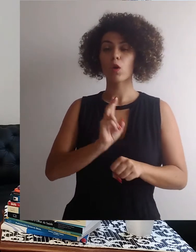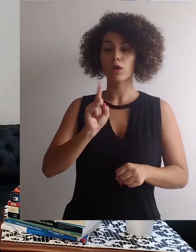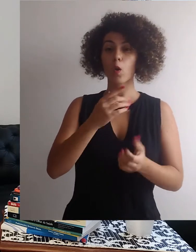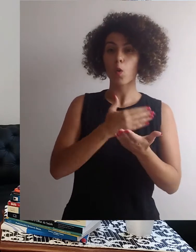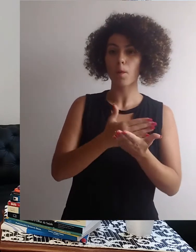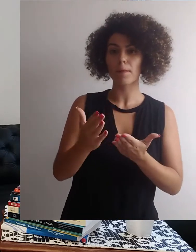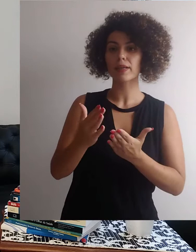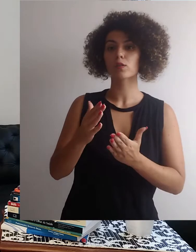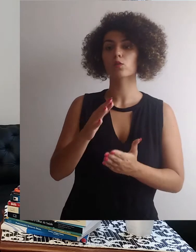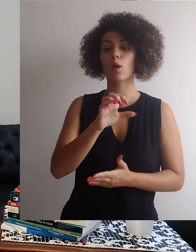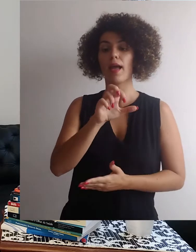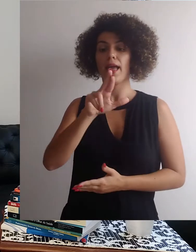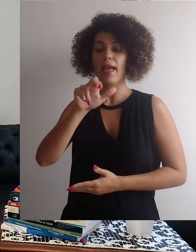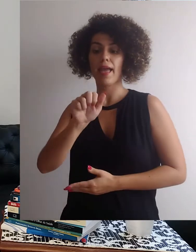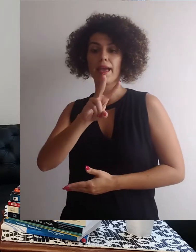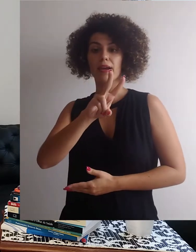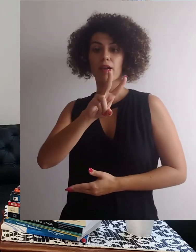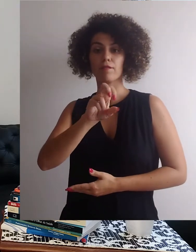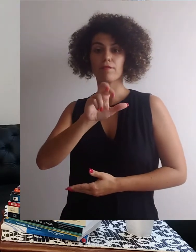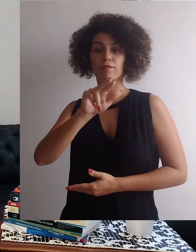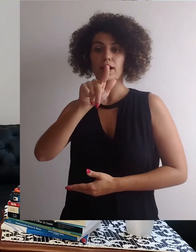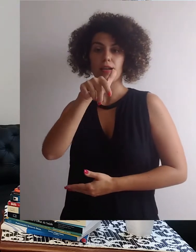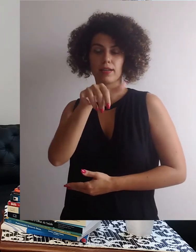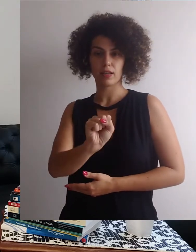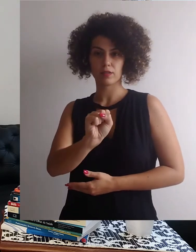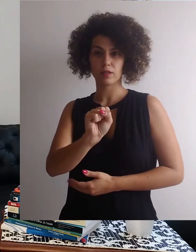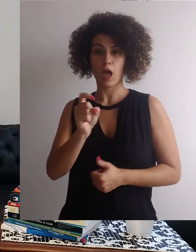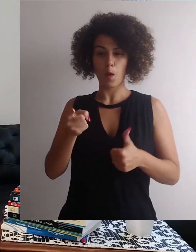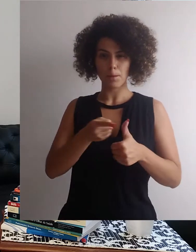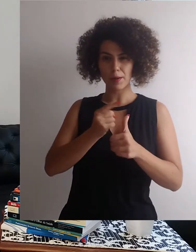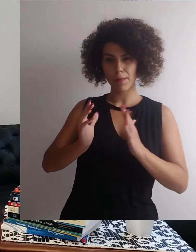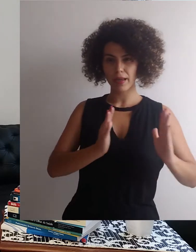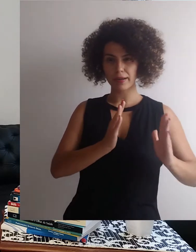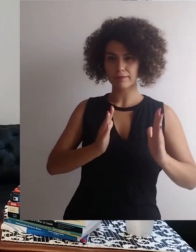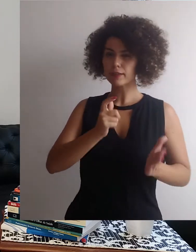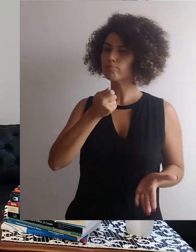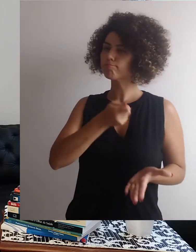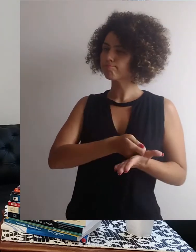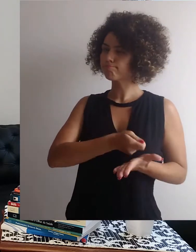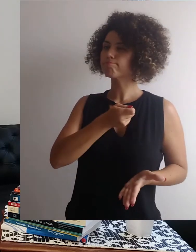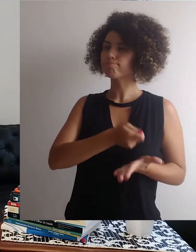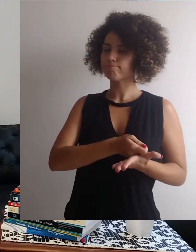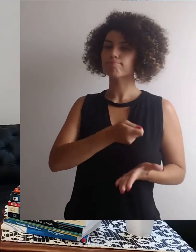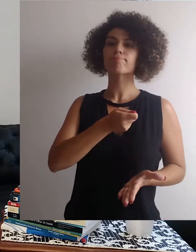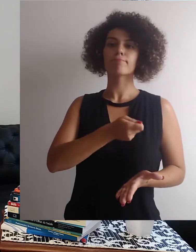provisional government and the beginning of the Vargas era. In this first phase of the authoritarian